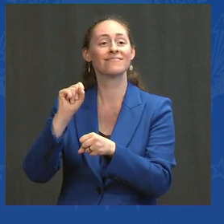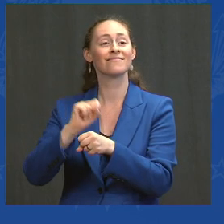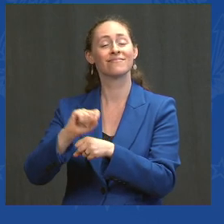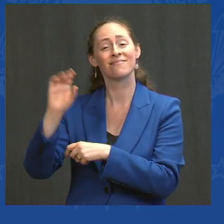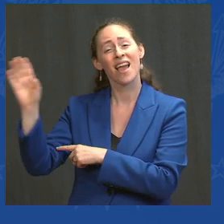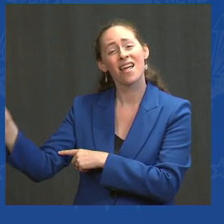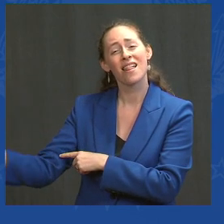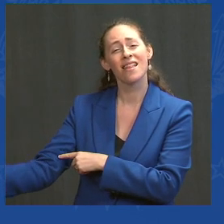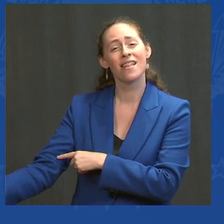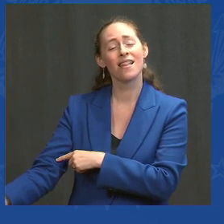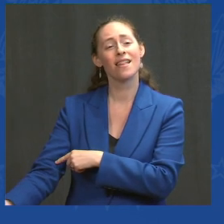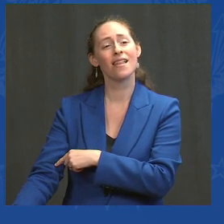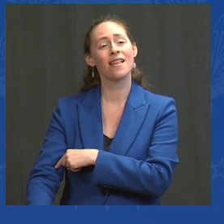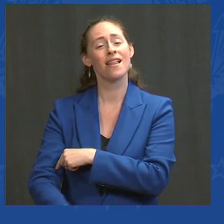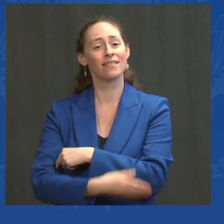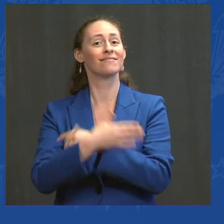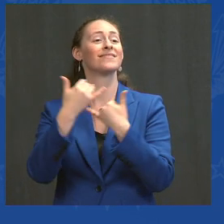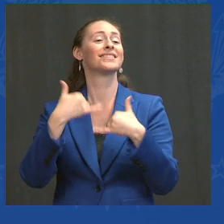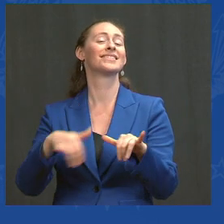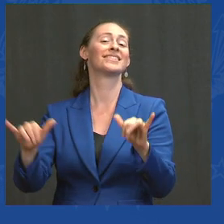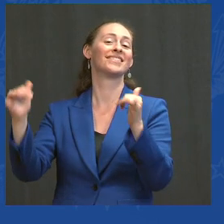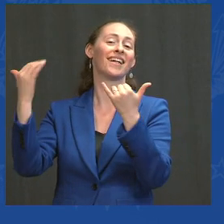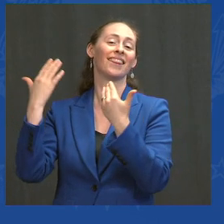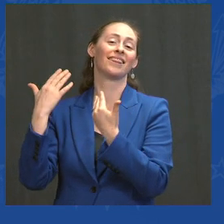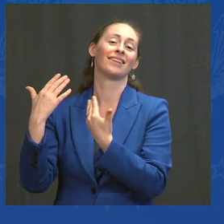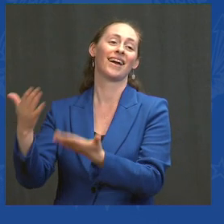That our flag was still there